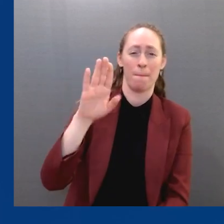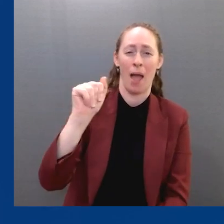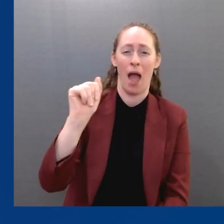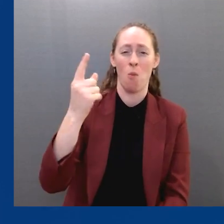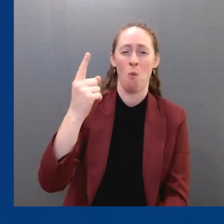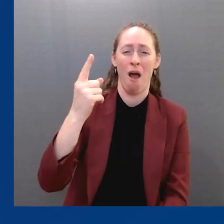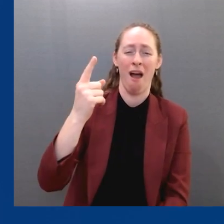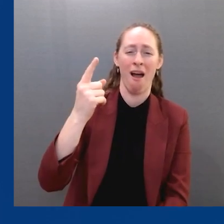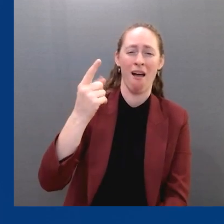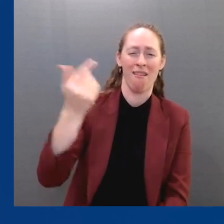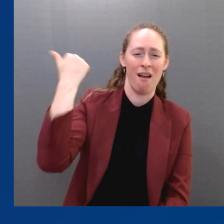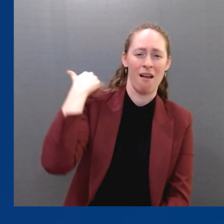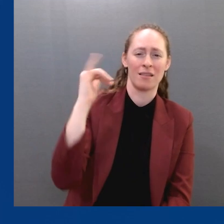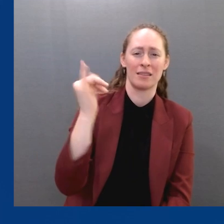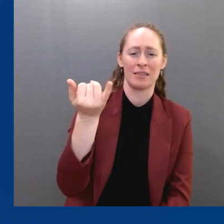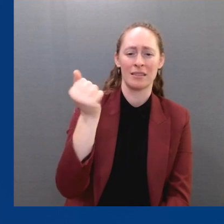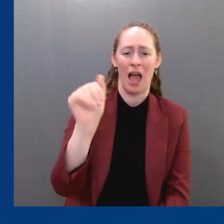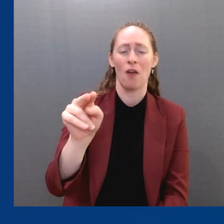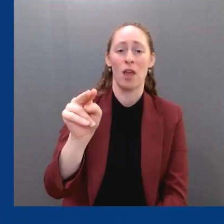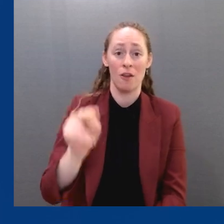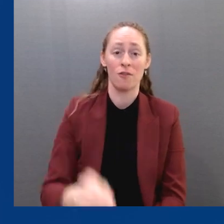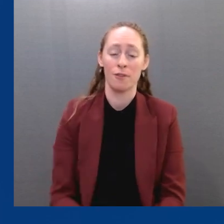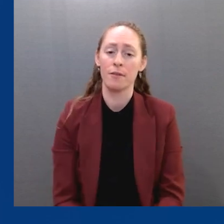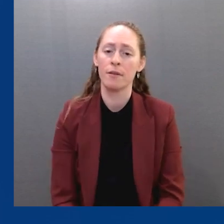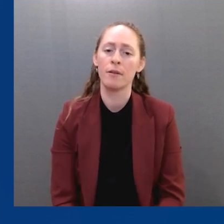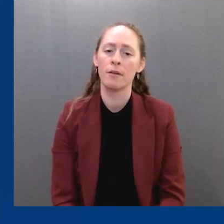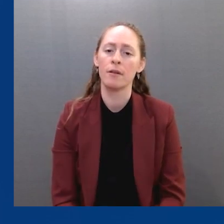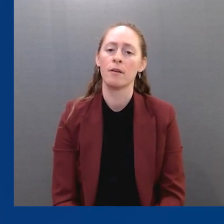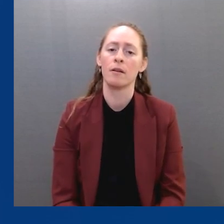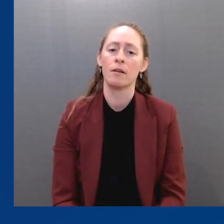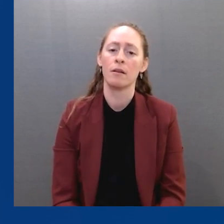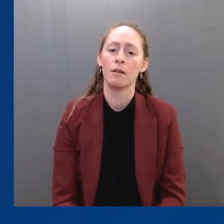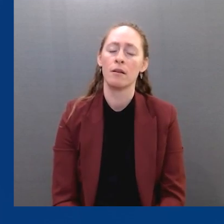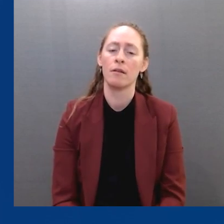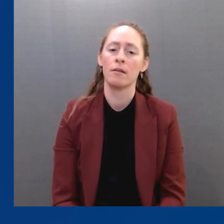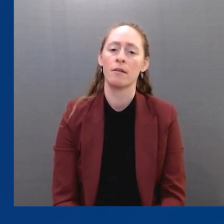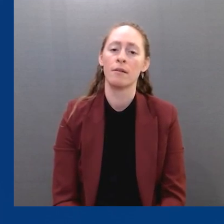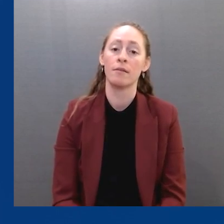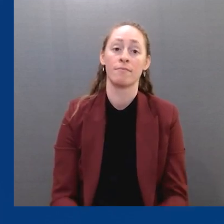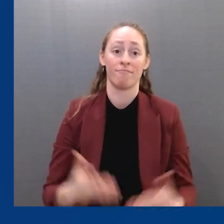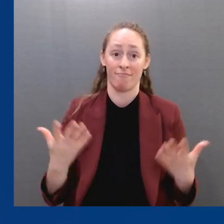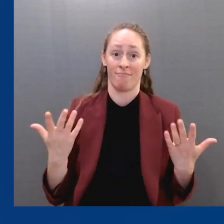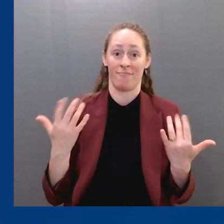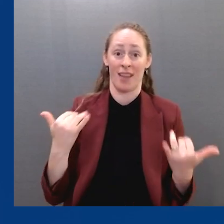that their level of protection at this point is very minimal, certainly against infection from BA-5.